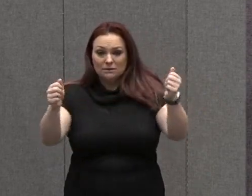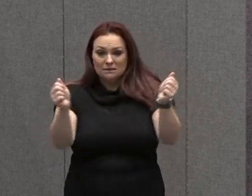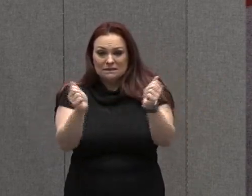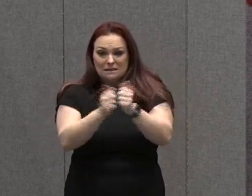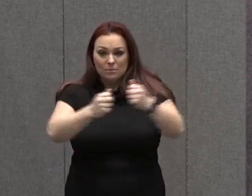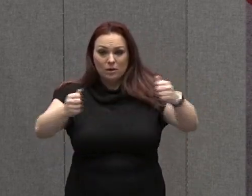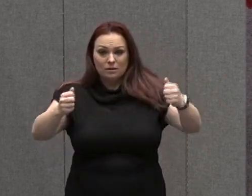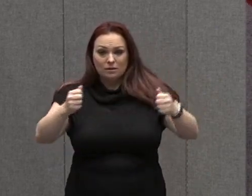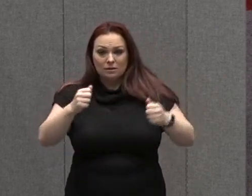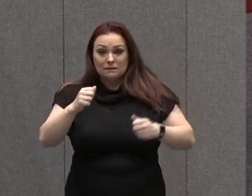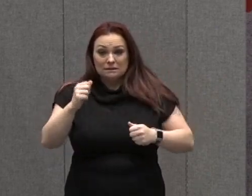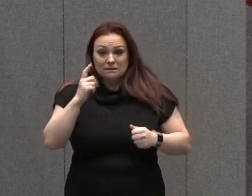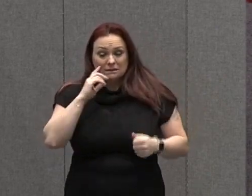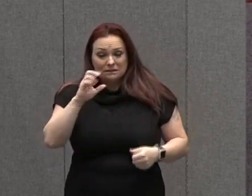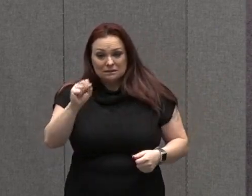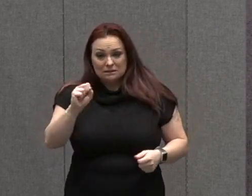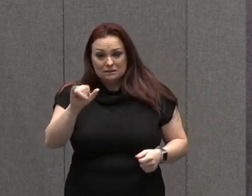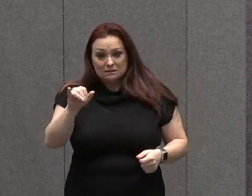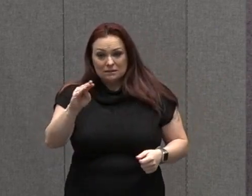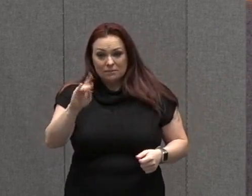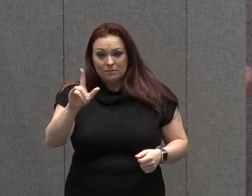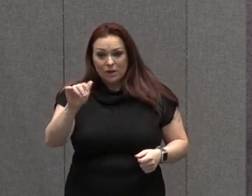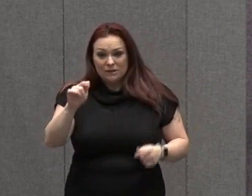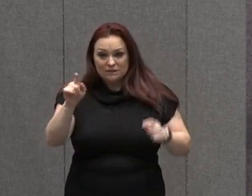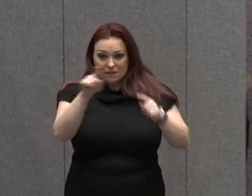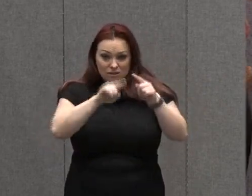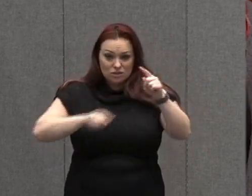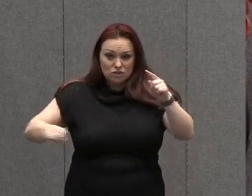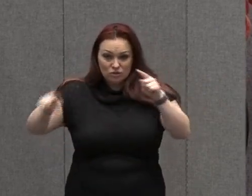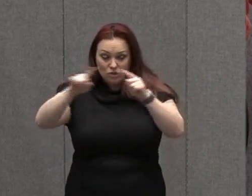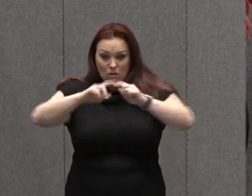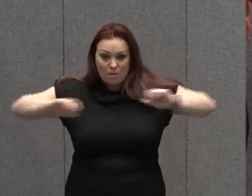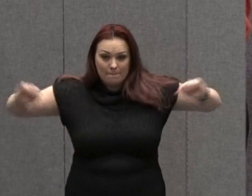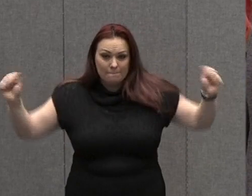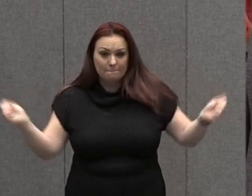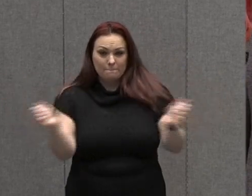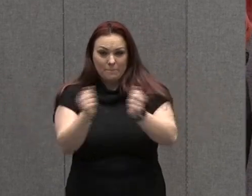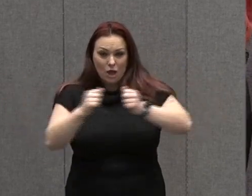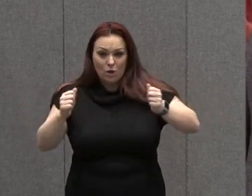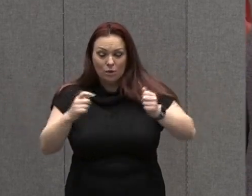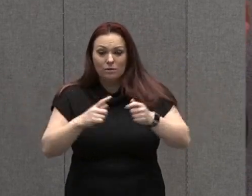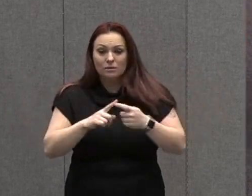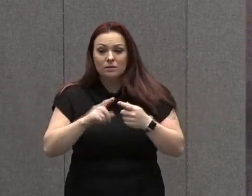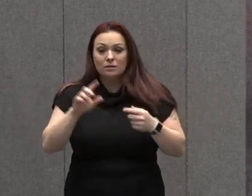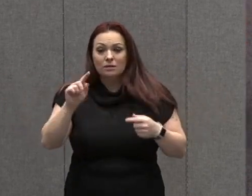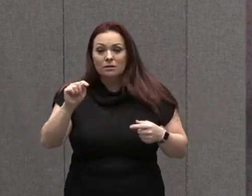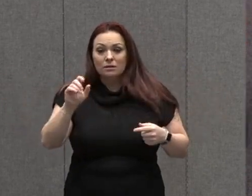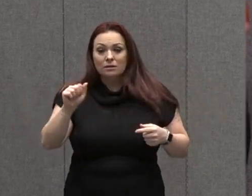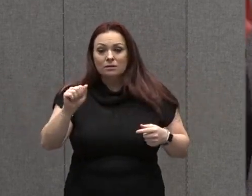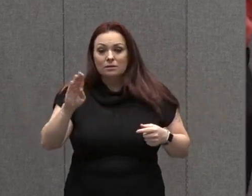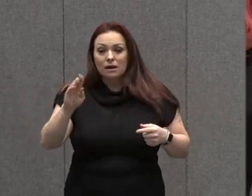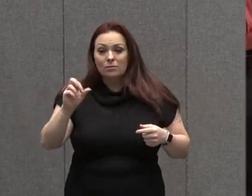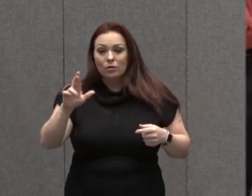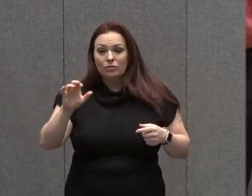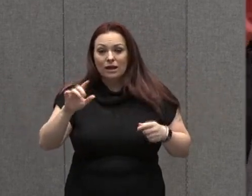Cimbales, two metal disks, right. The tambourine, the jingle bells.